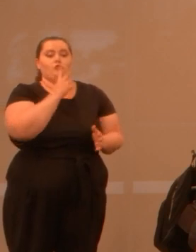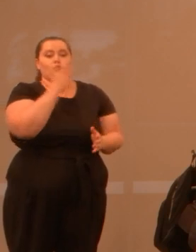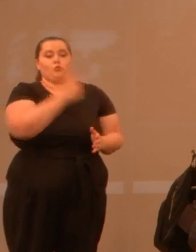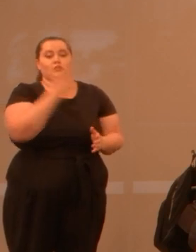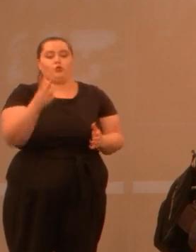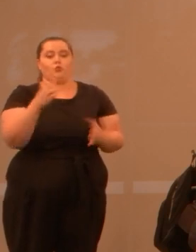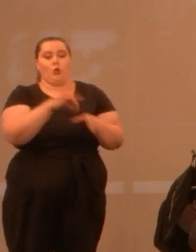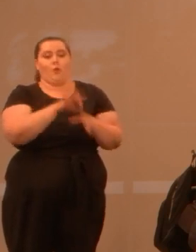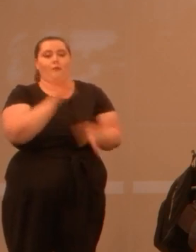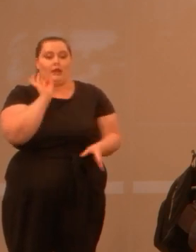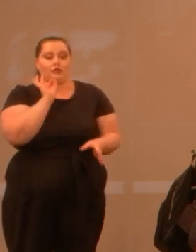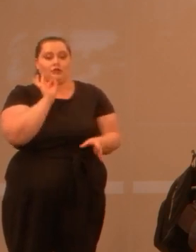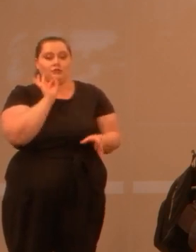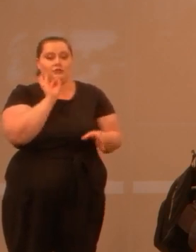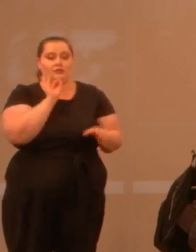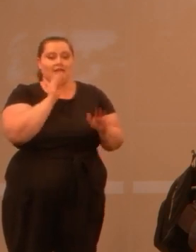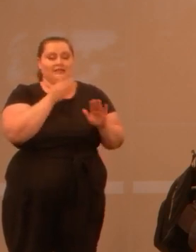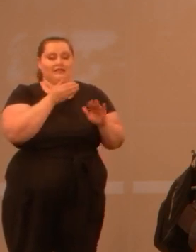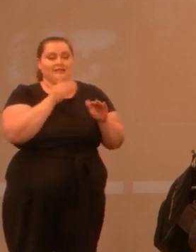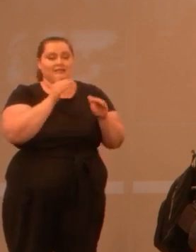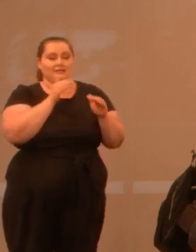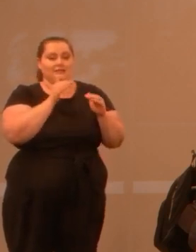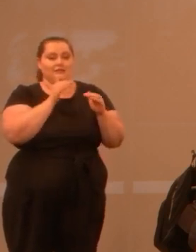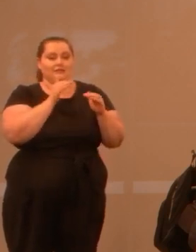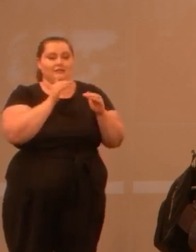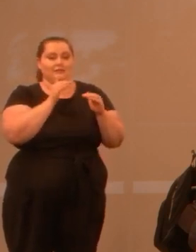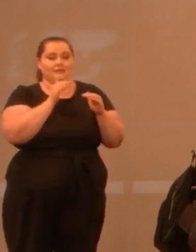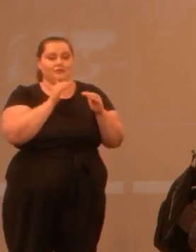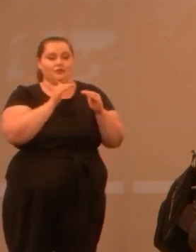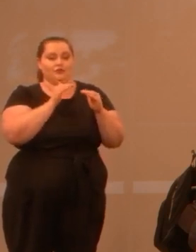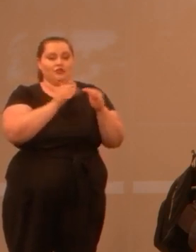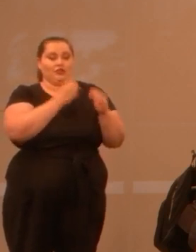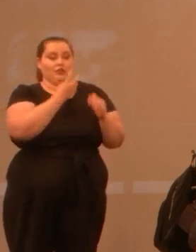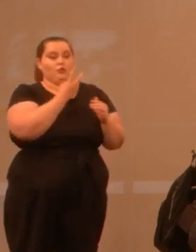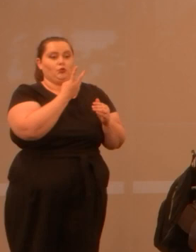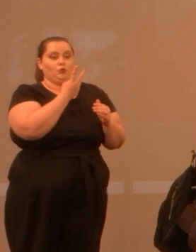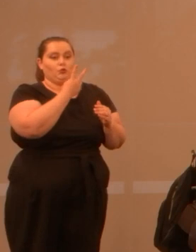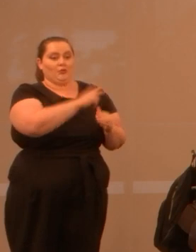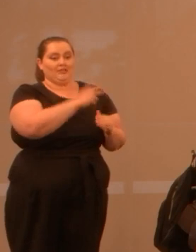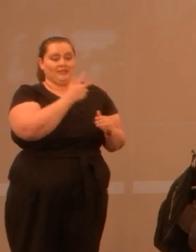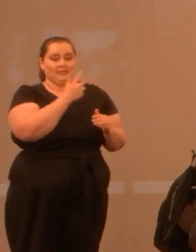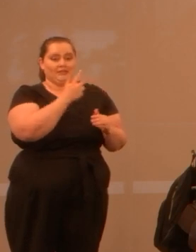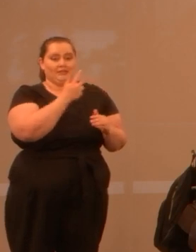just shy of the 2019 and 2021 nominations combined. So thank you to